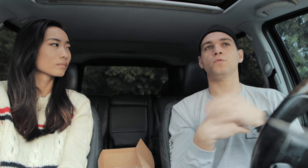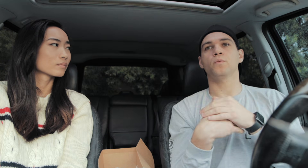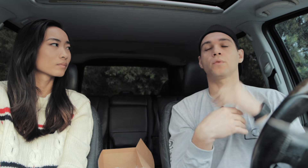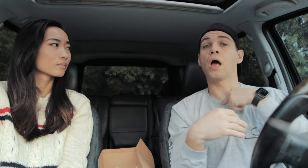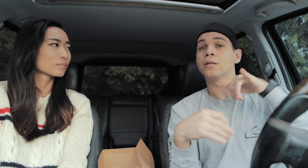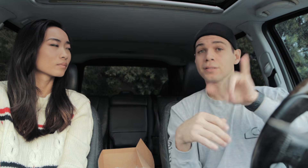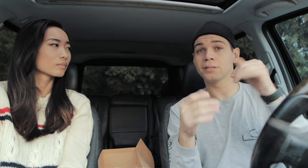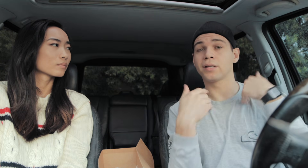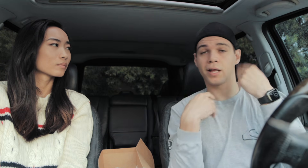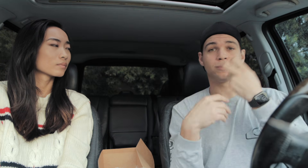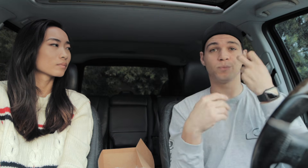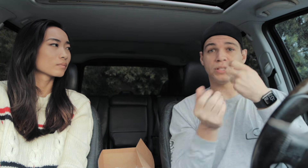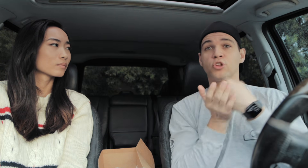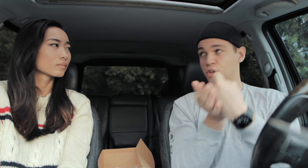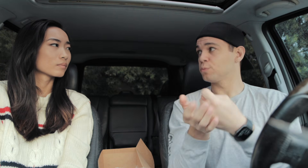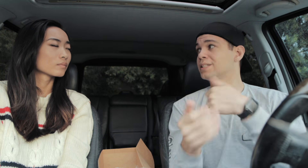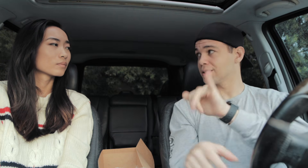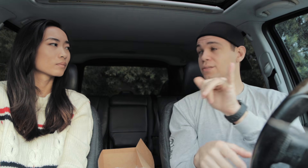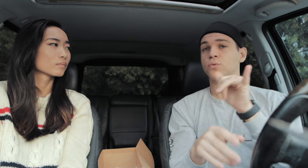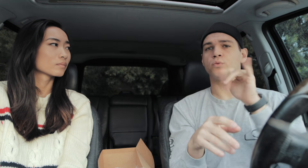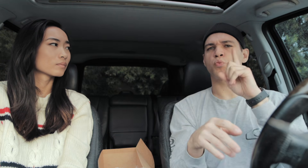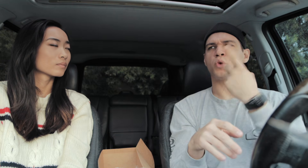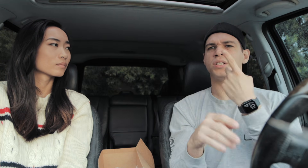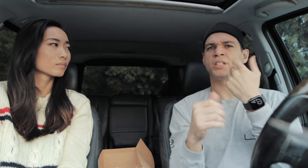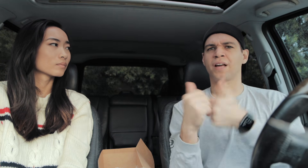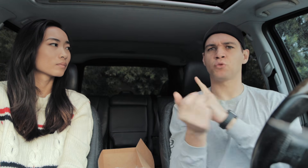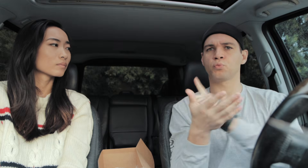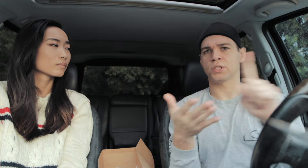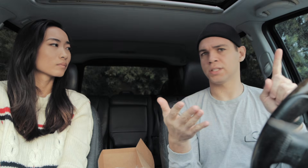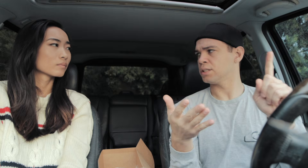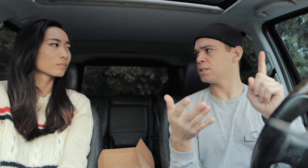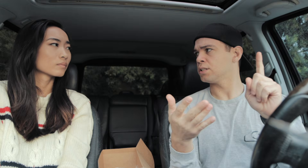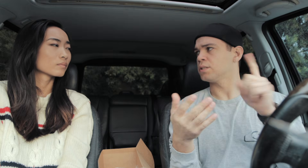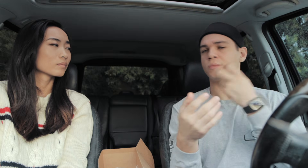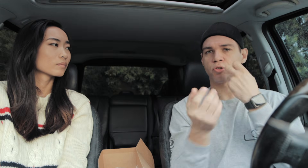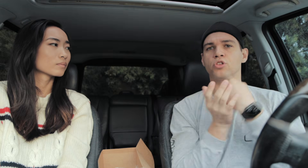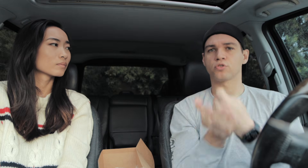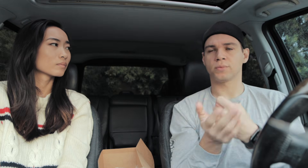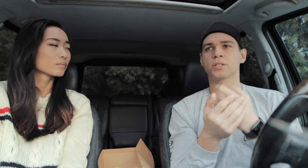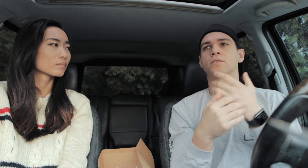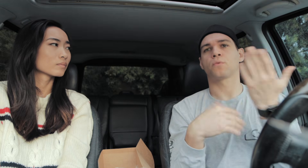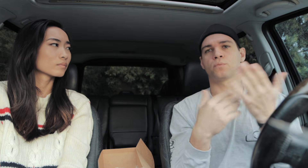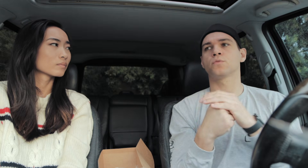so I still have speech therapy still once every week speech therapy